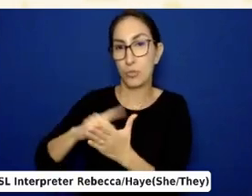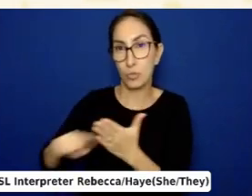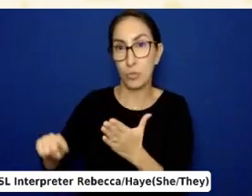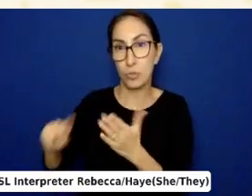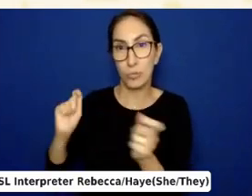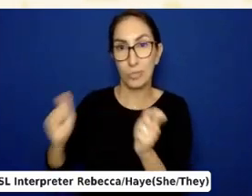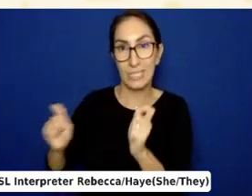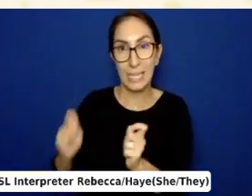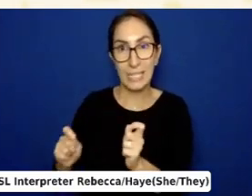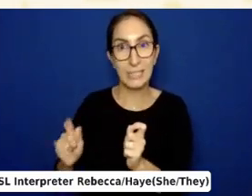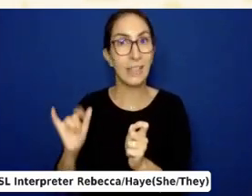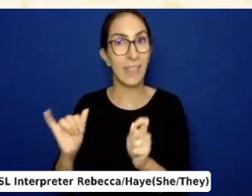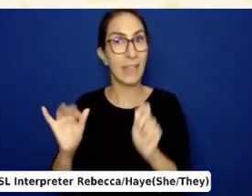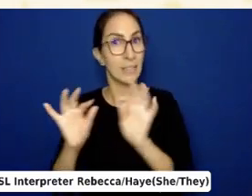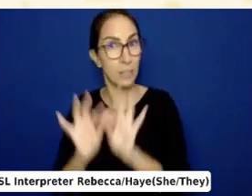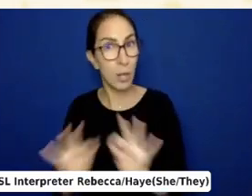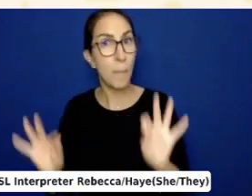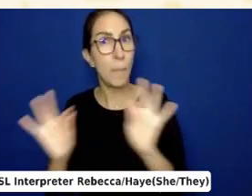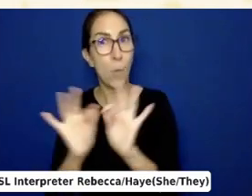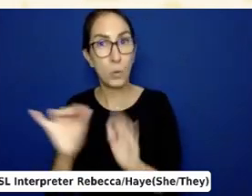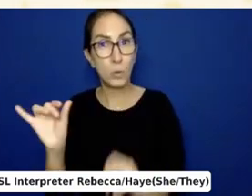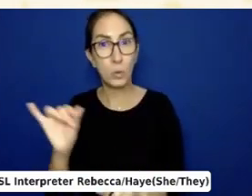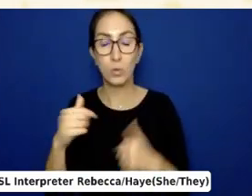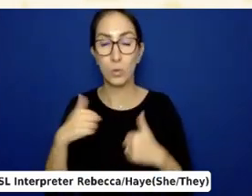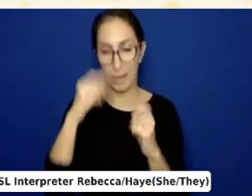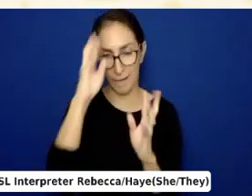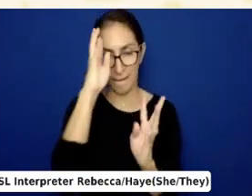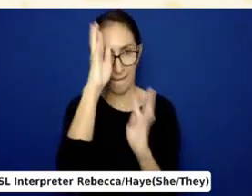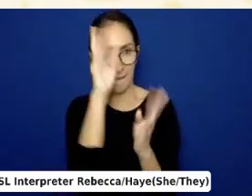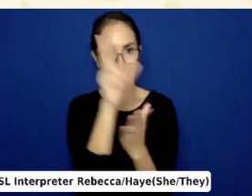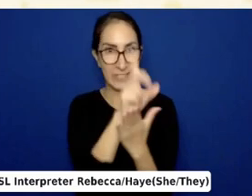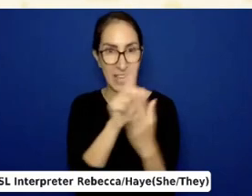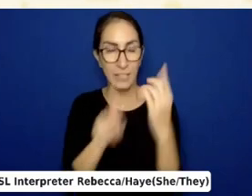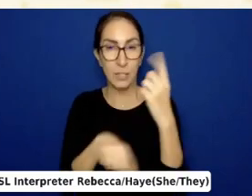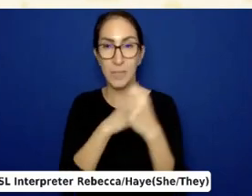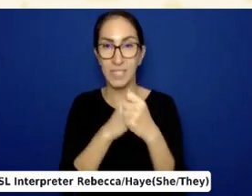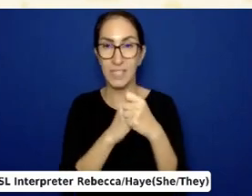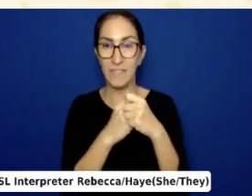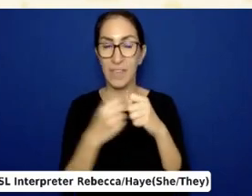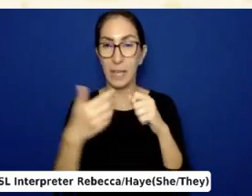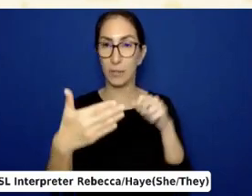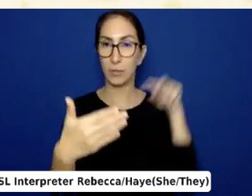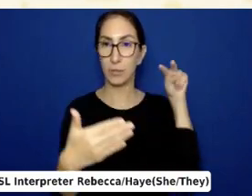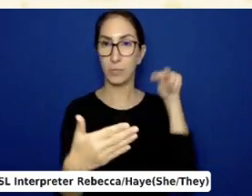so you can design a specific view. Just have a conversation with the developers.